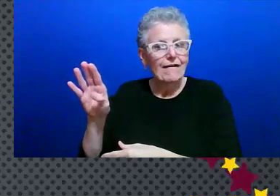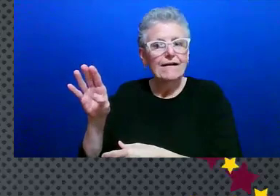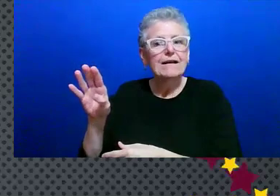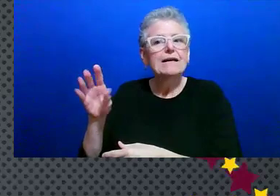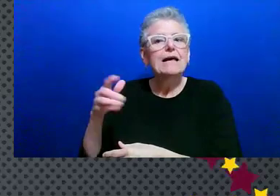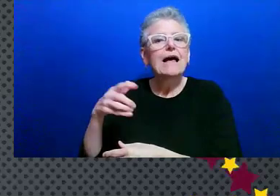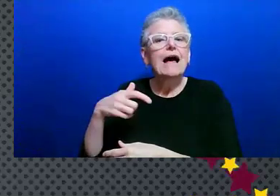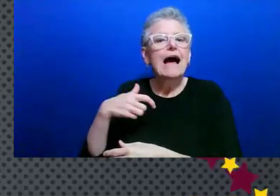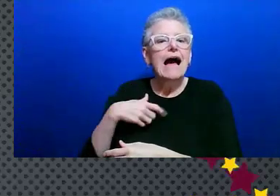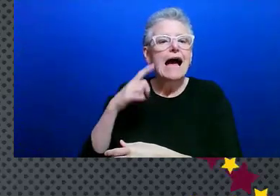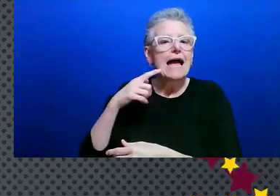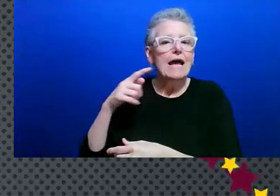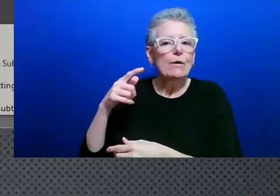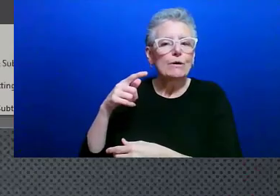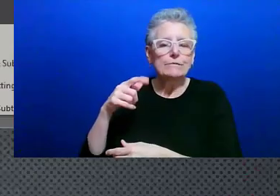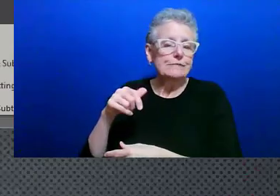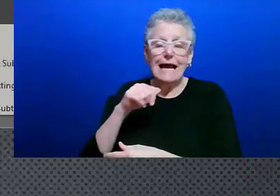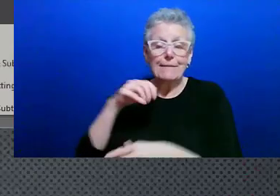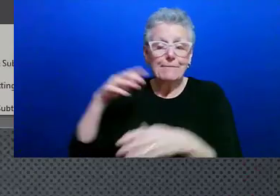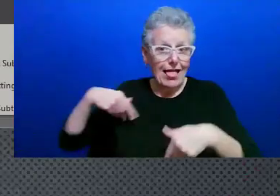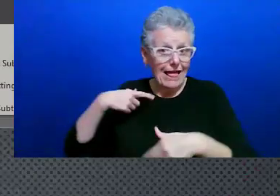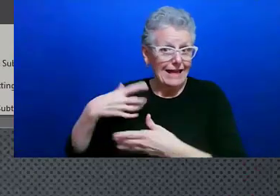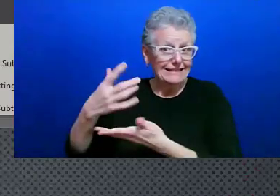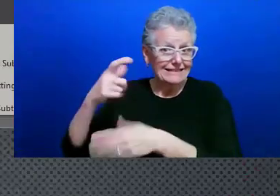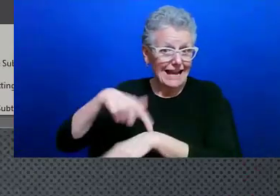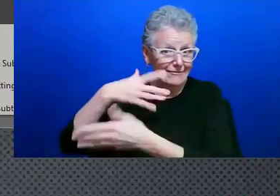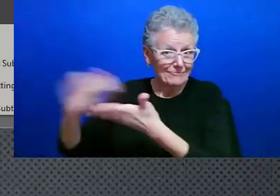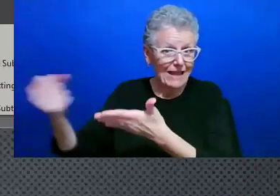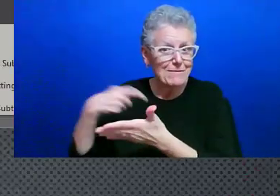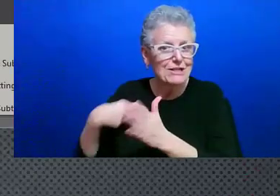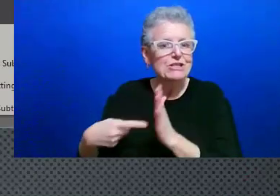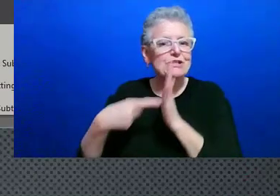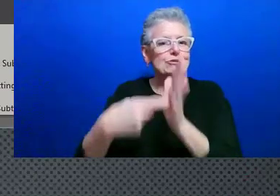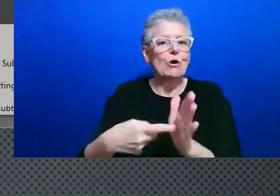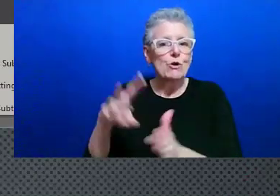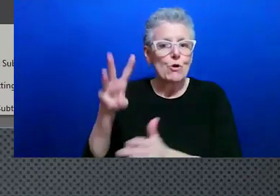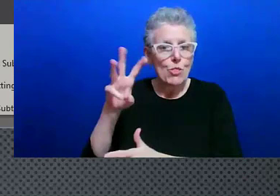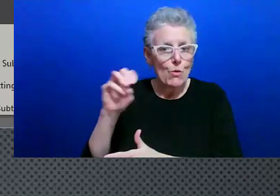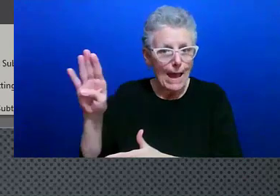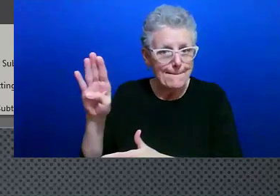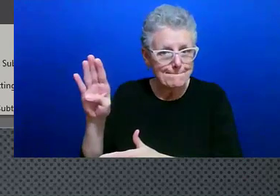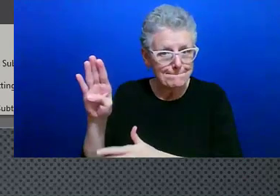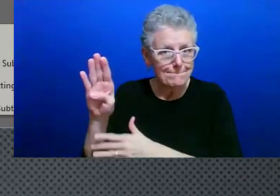to the website and show you what